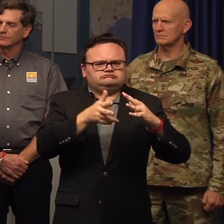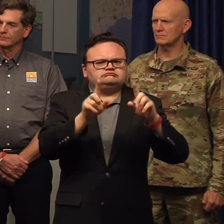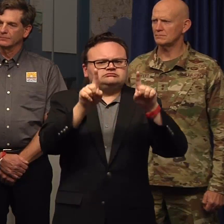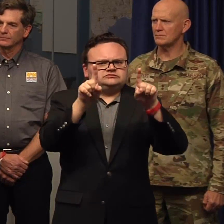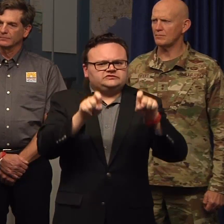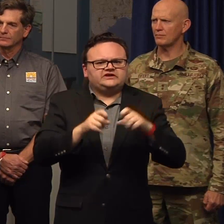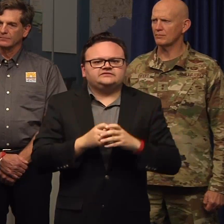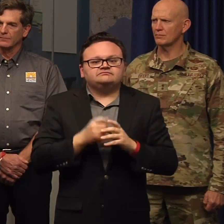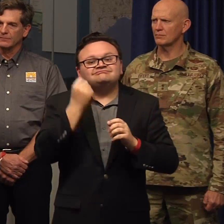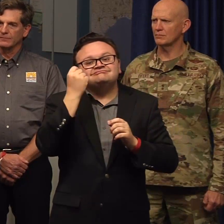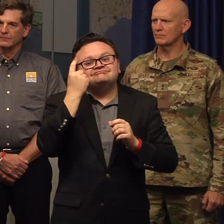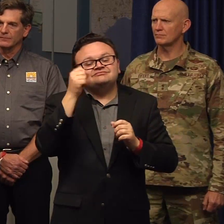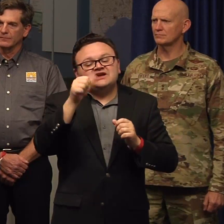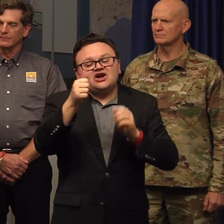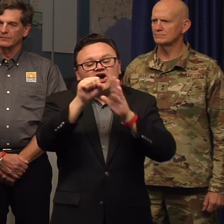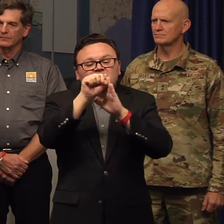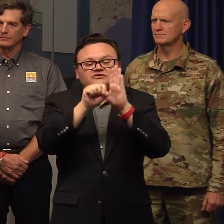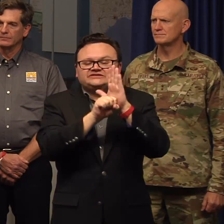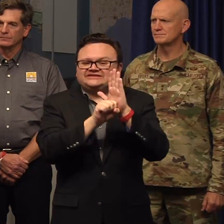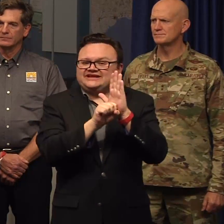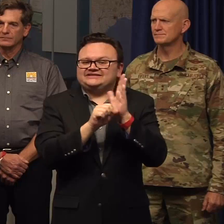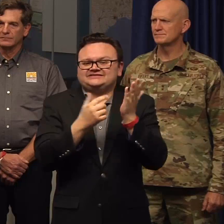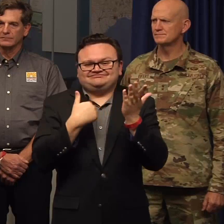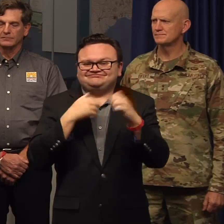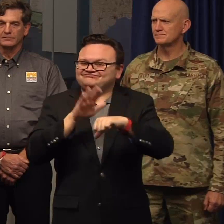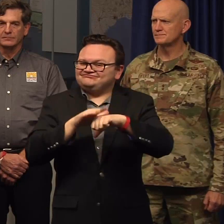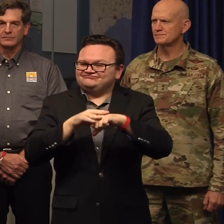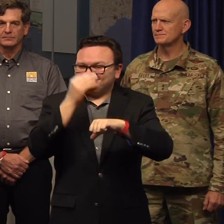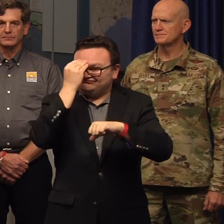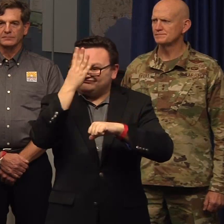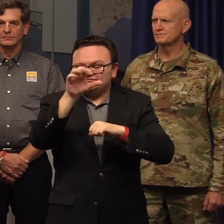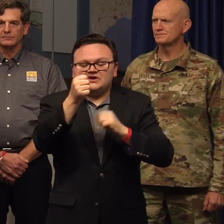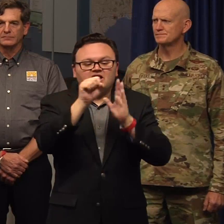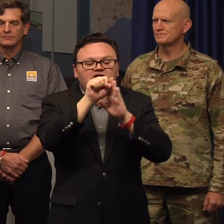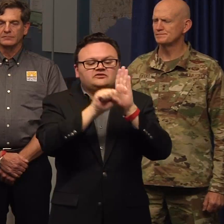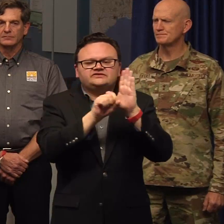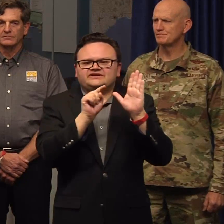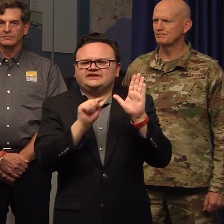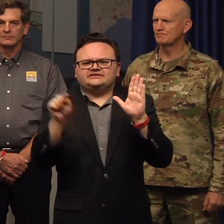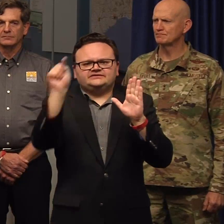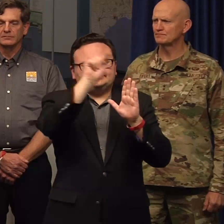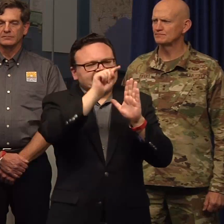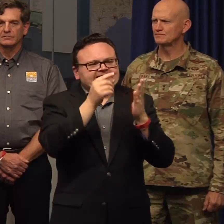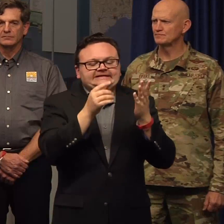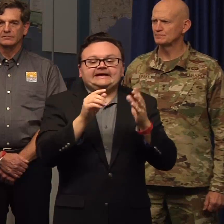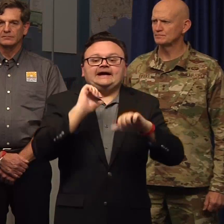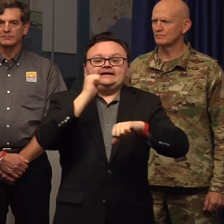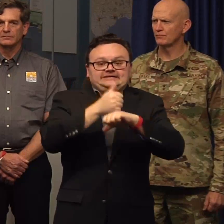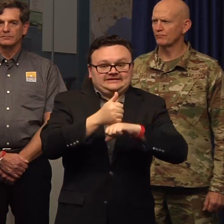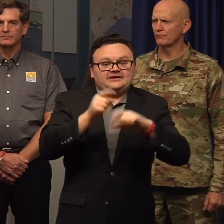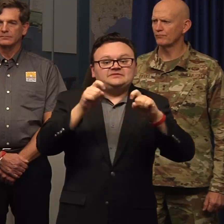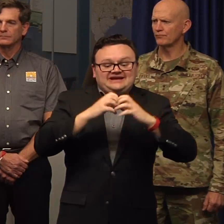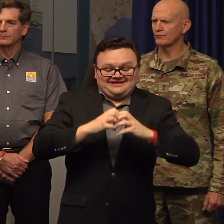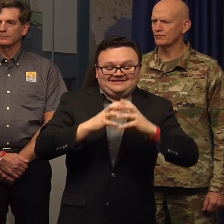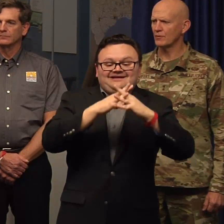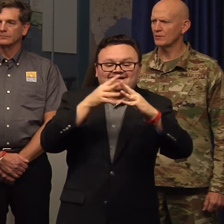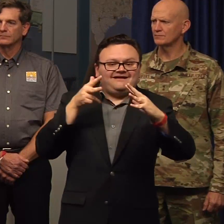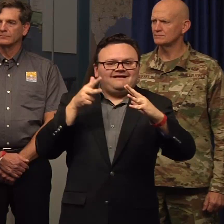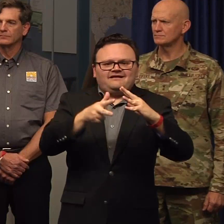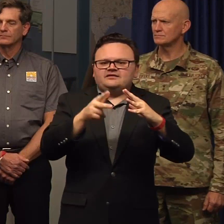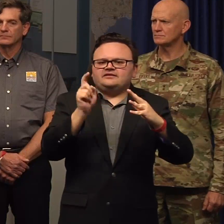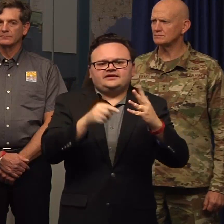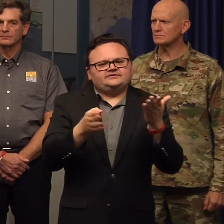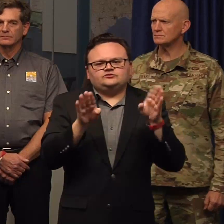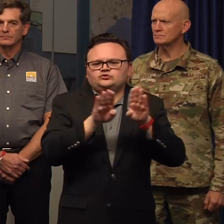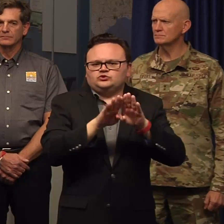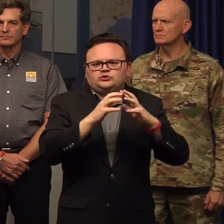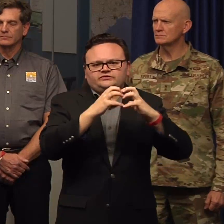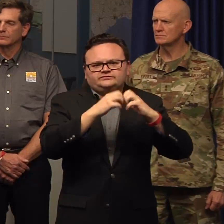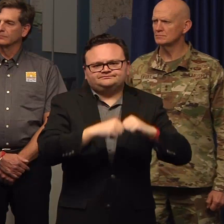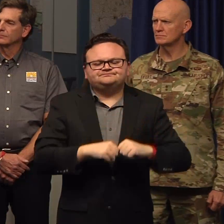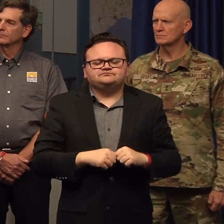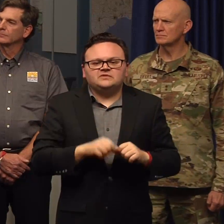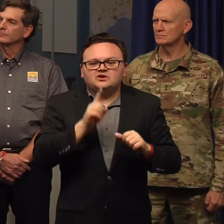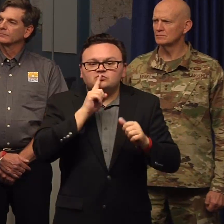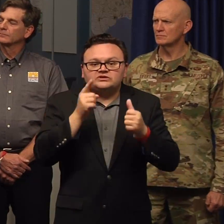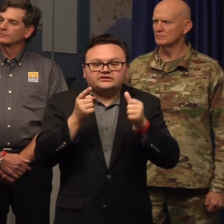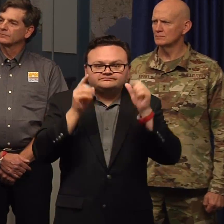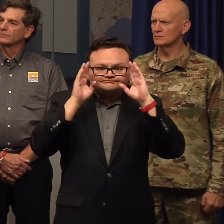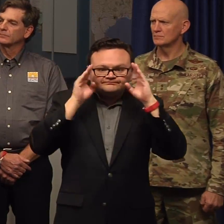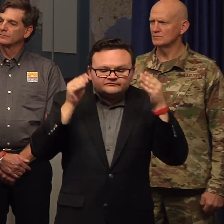SOMETIME TOMORROW AND LOOK TO